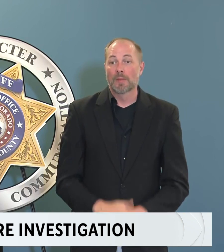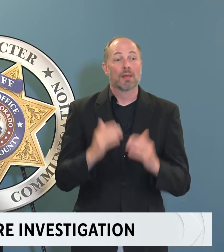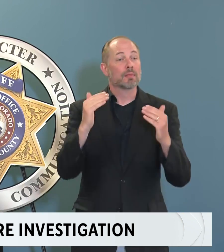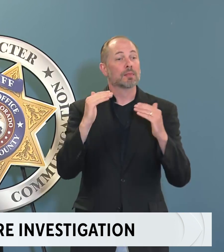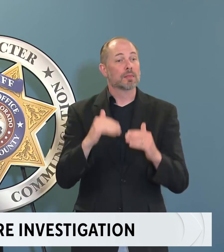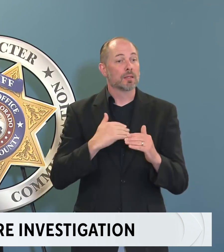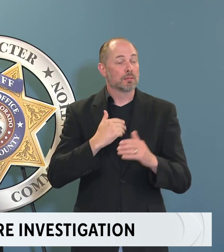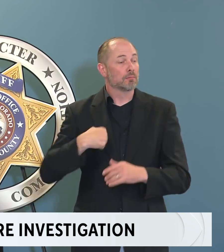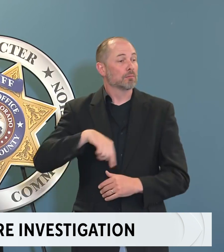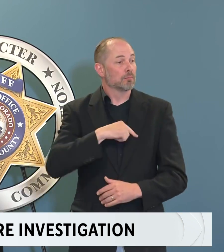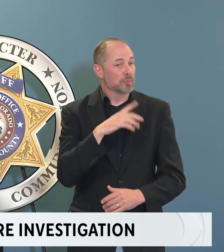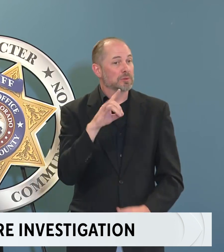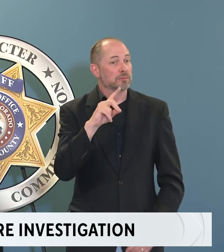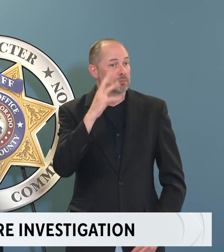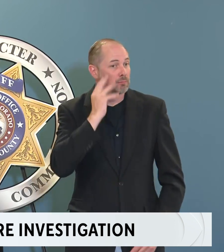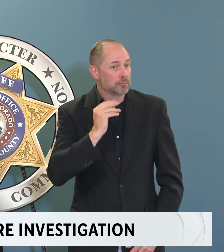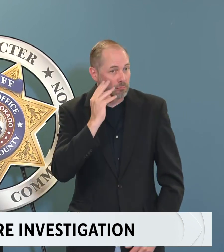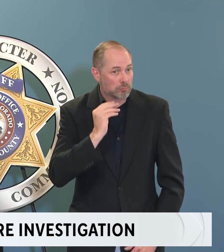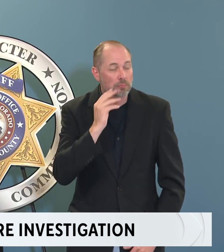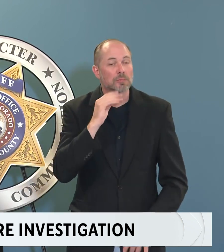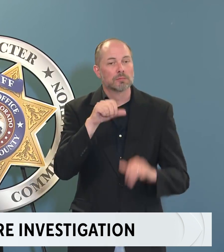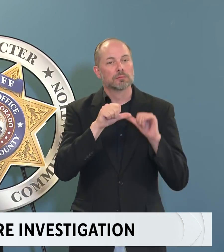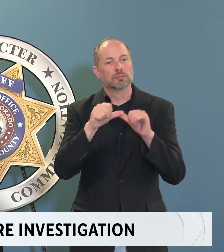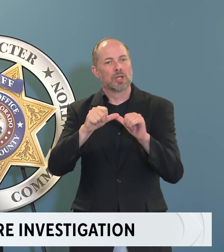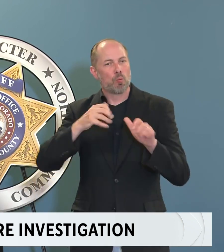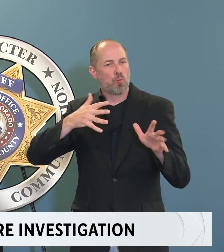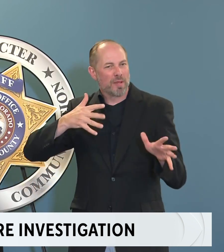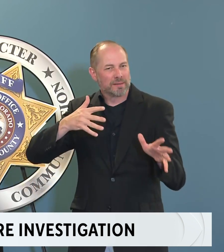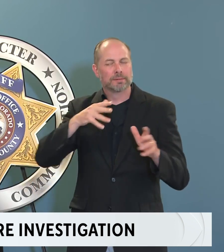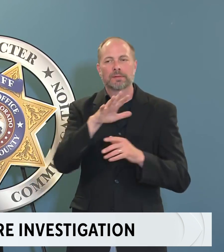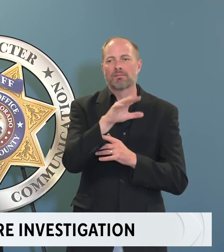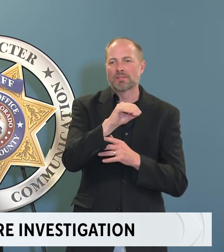WIND WARNING AUTOMATICALLY